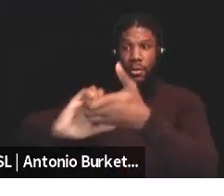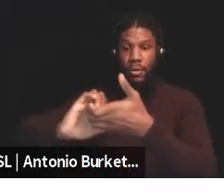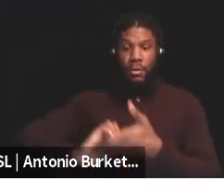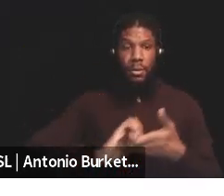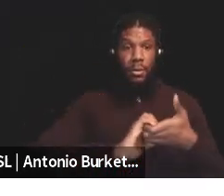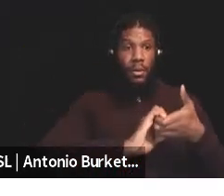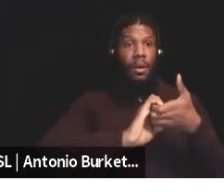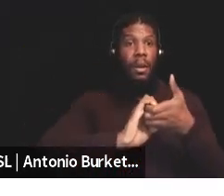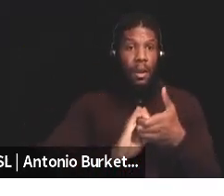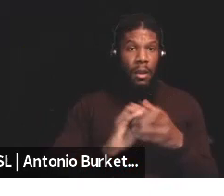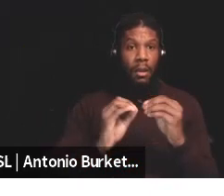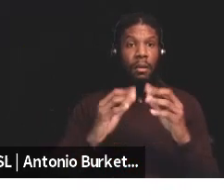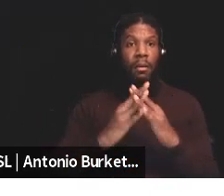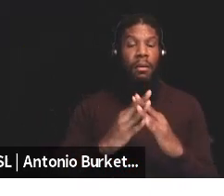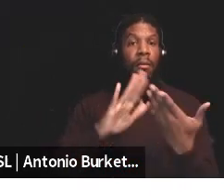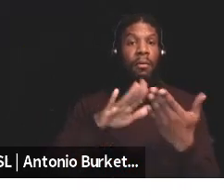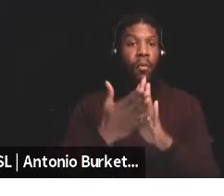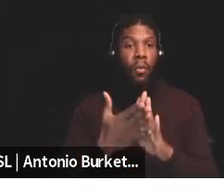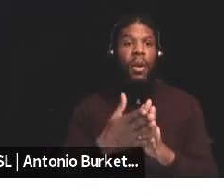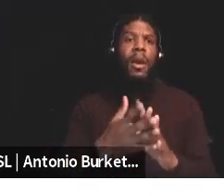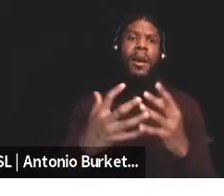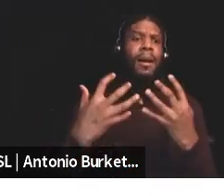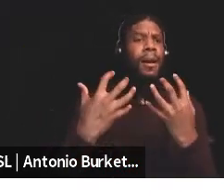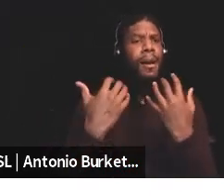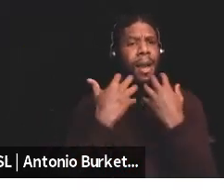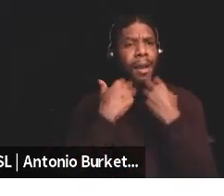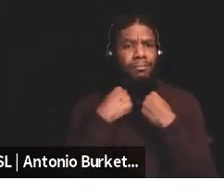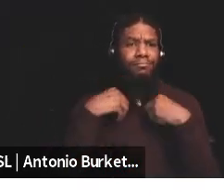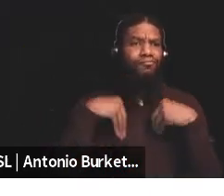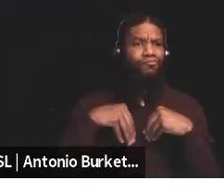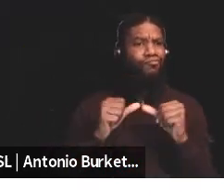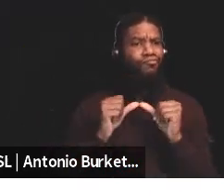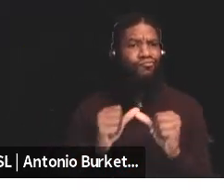and embracing sustainability, we're able to better serve our students and better support each other.